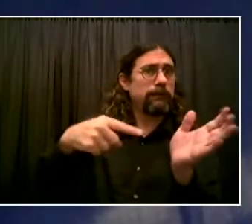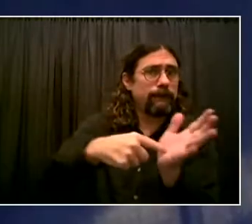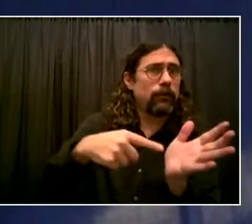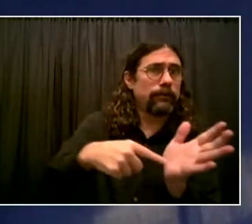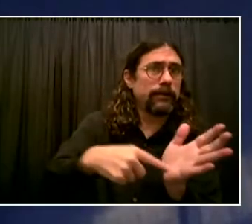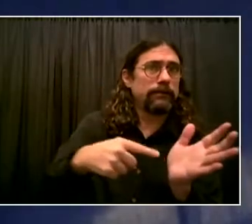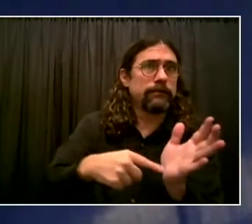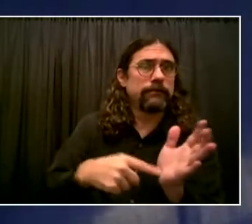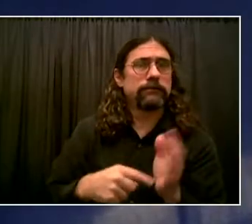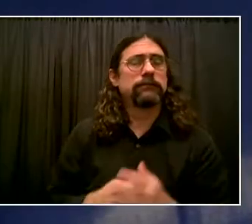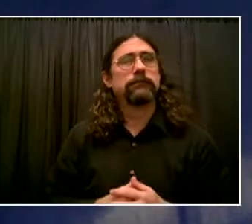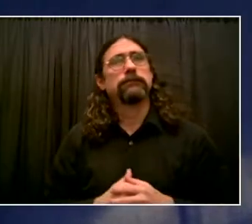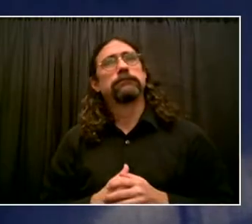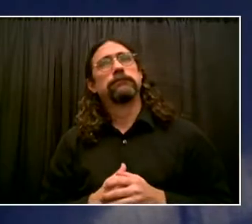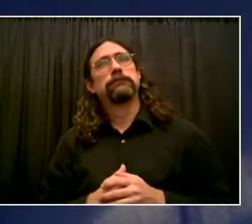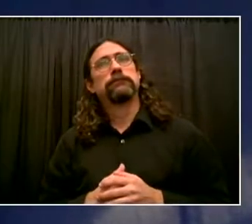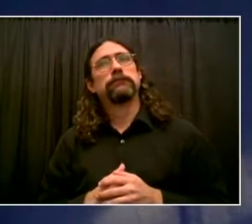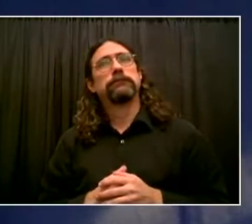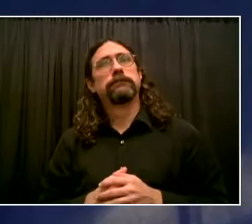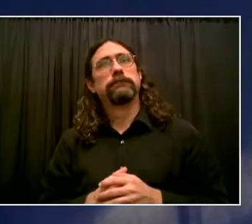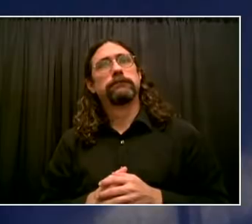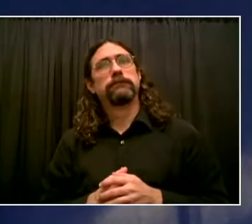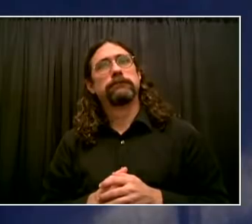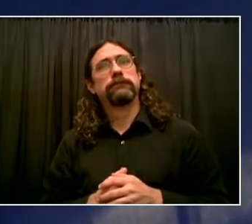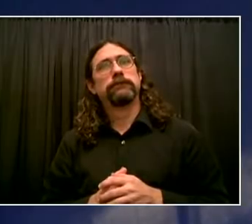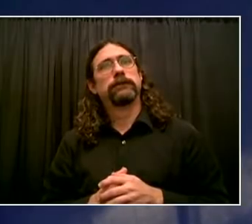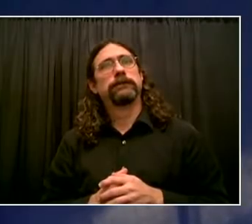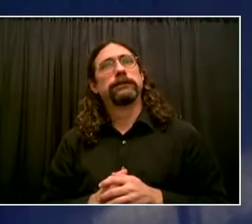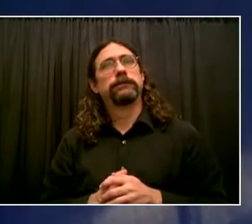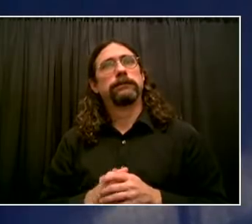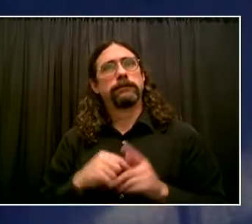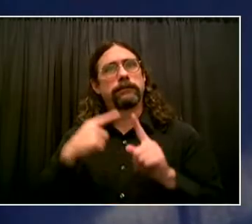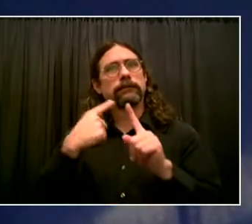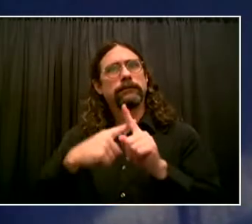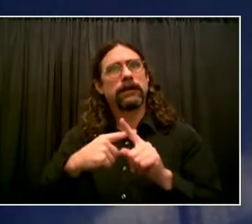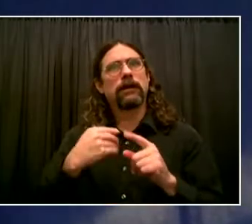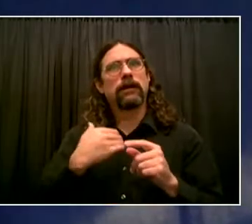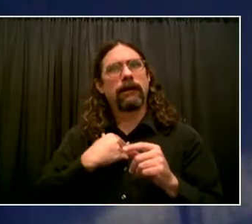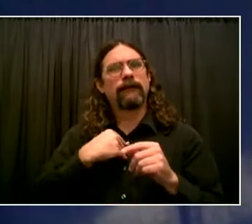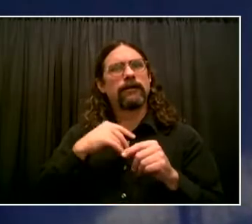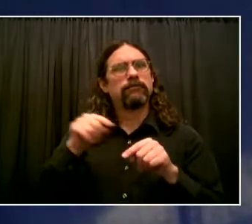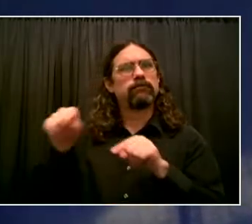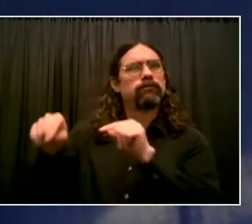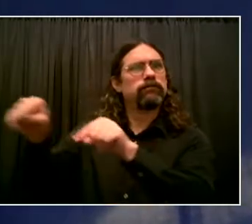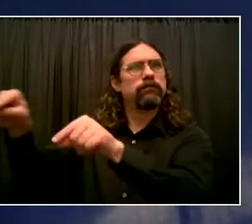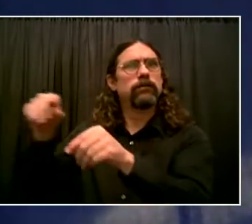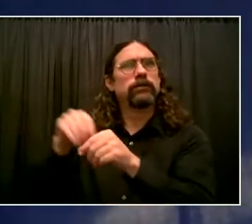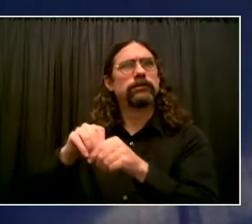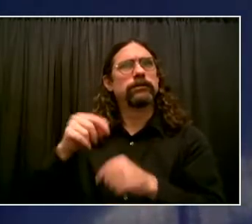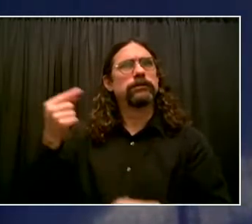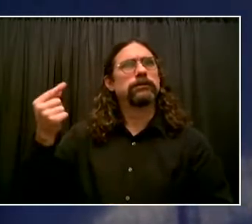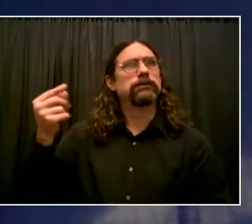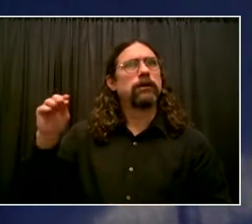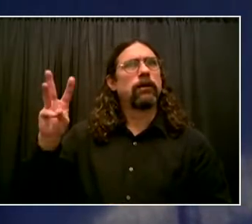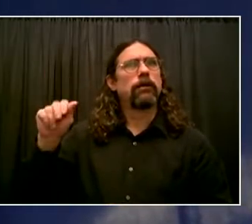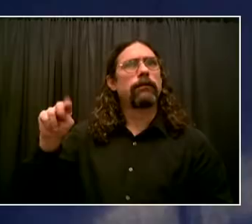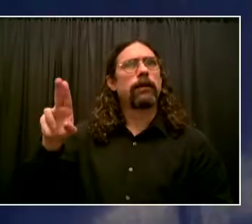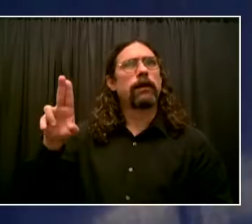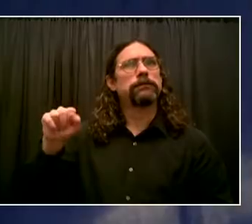HOUSING CRISIS. $200MILLION TO INSURE THAT